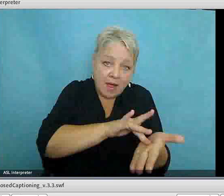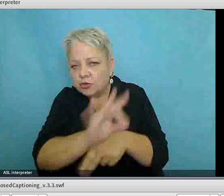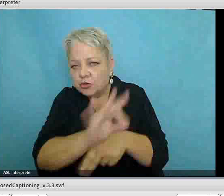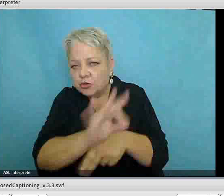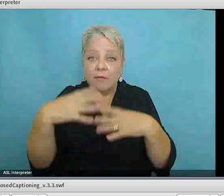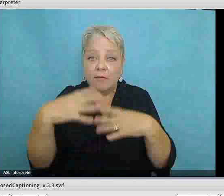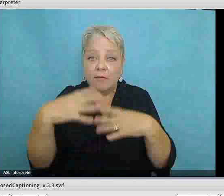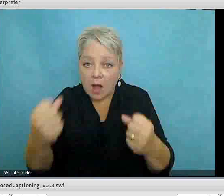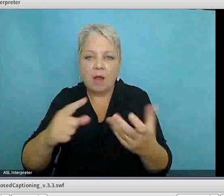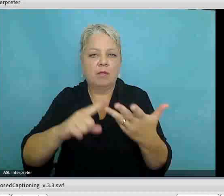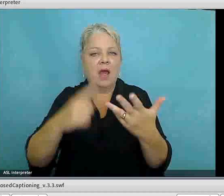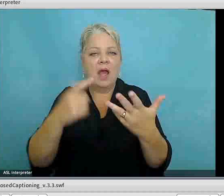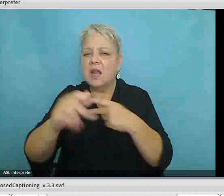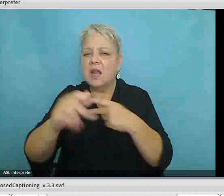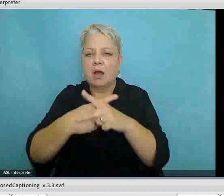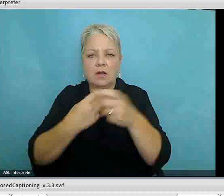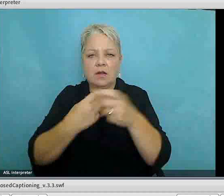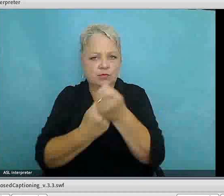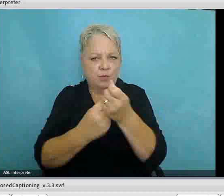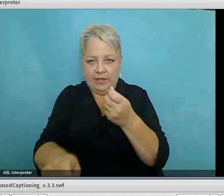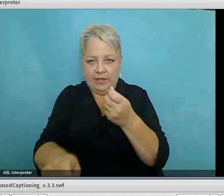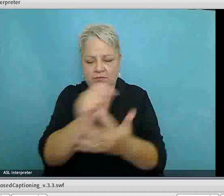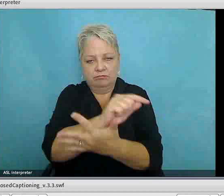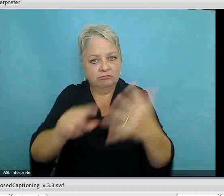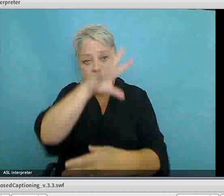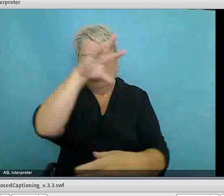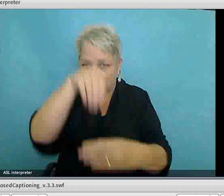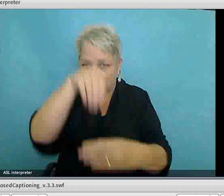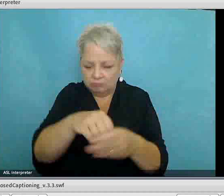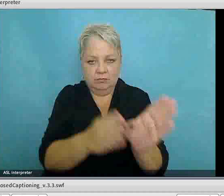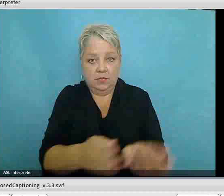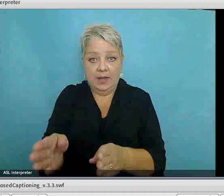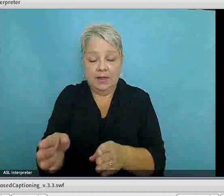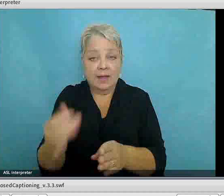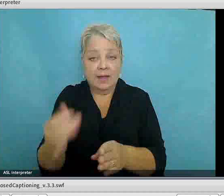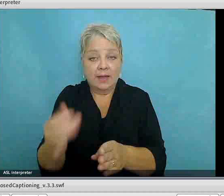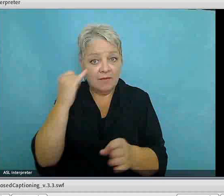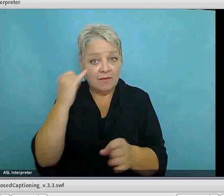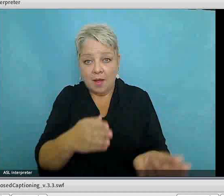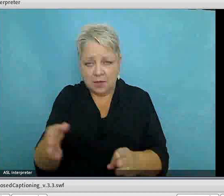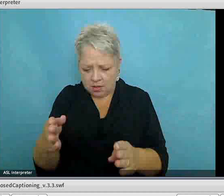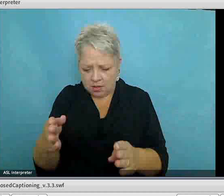If the Personal Care Plan does not reflect their needs, the enrollee has the right to